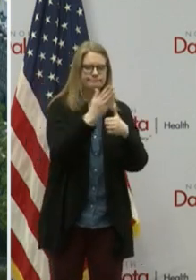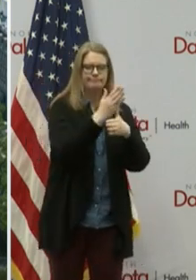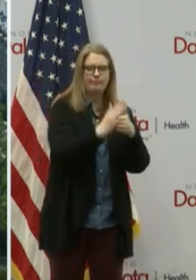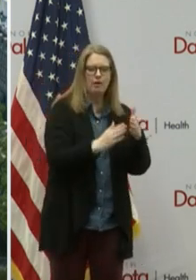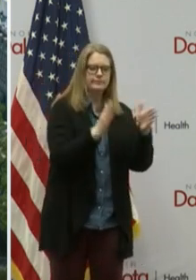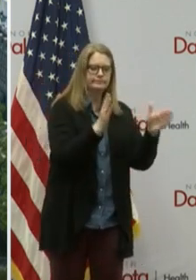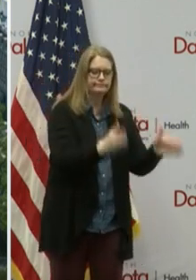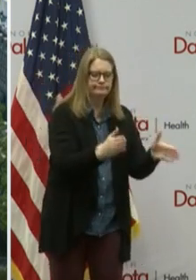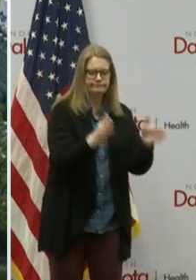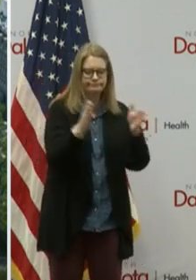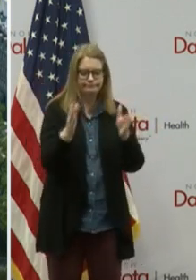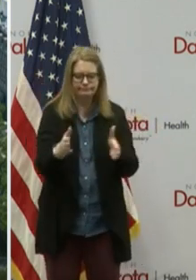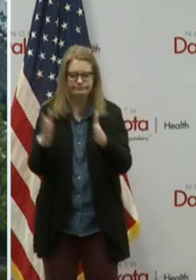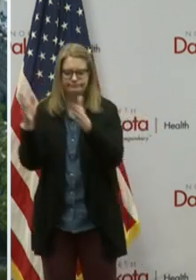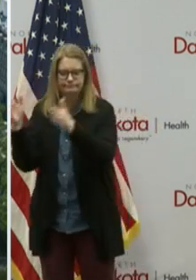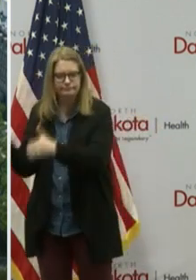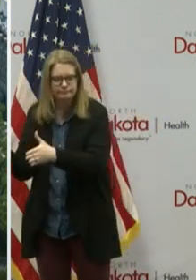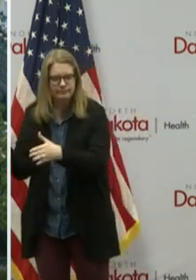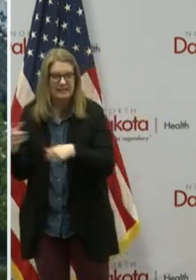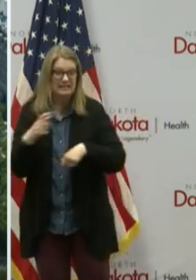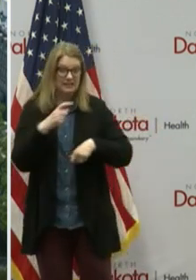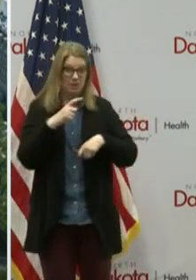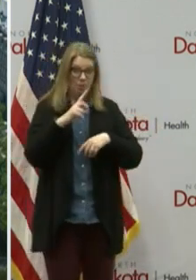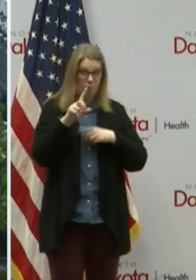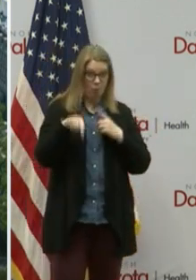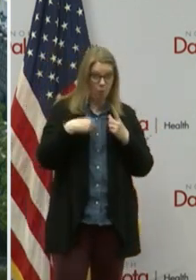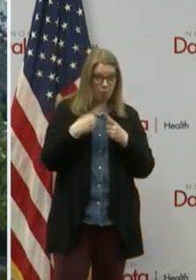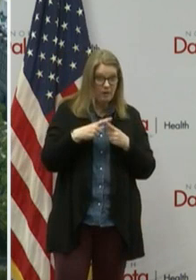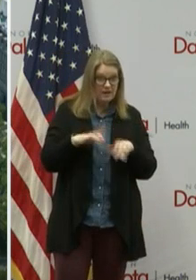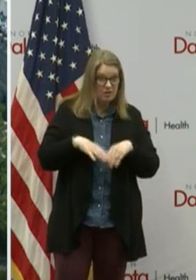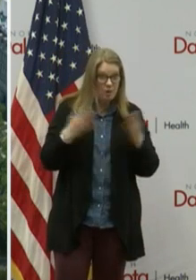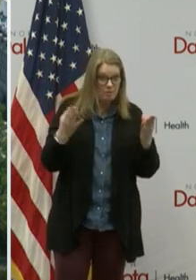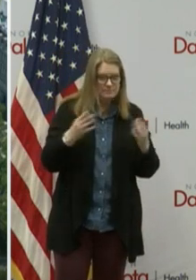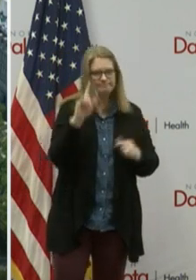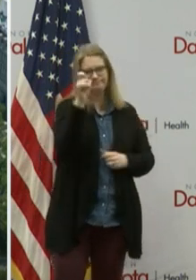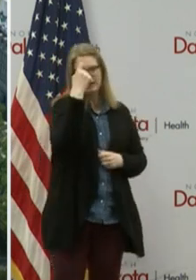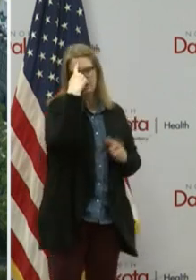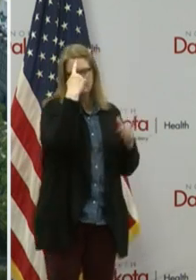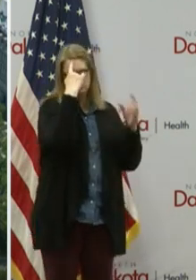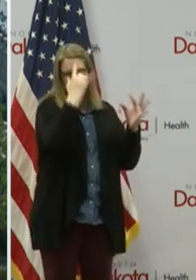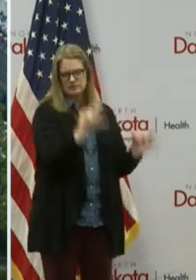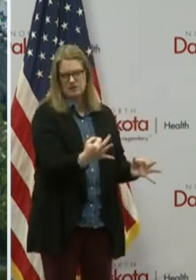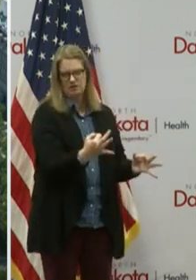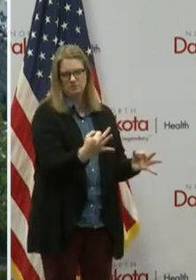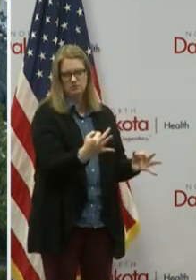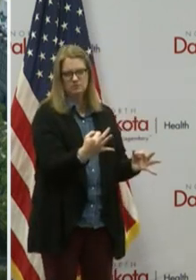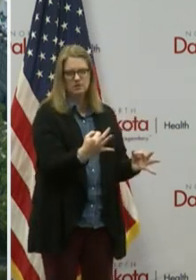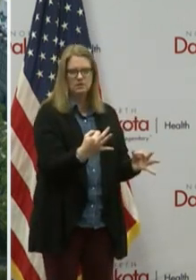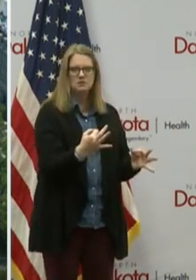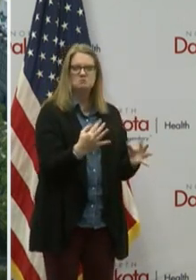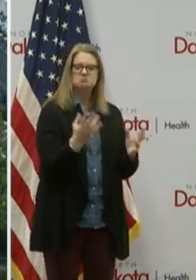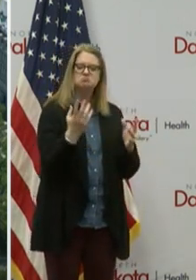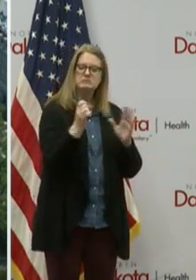THAT THEY ARE GOING TO BE TALKING ABOUT AND IT WILL BE A CLOSED BE-BASE APPROACH. GOVERNORS WILL BE IN CHARGE OF